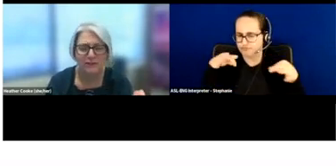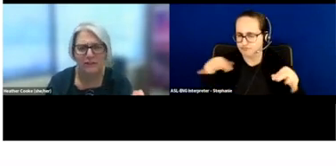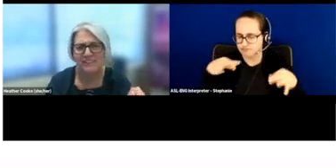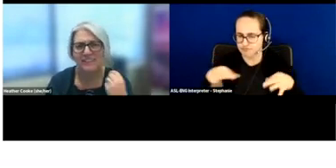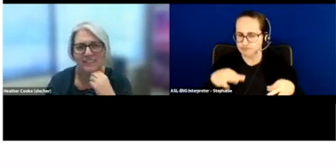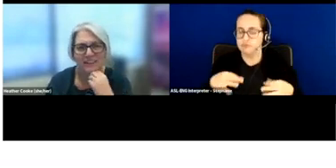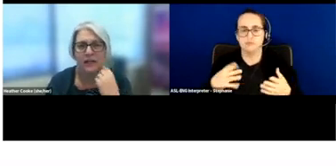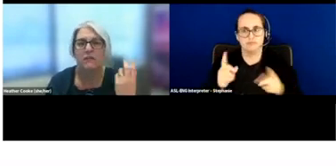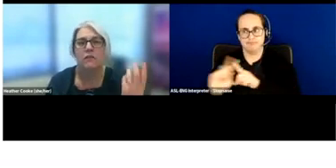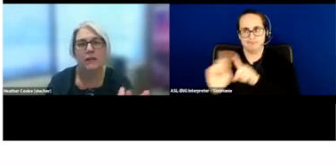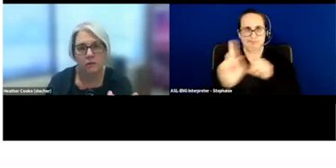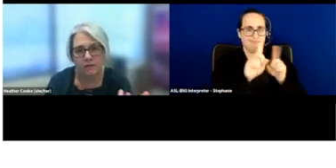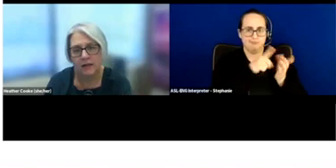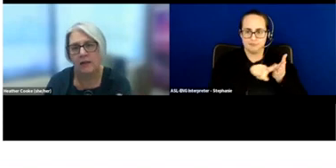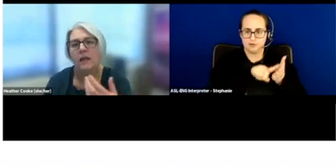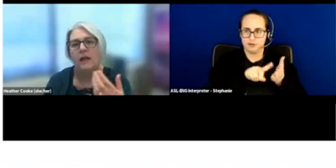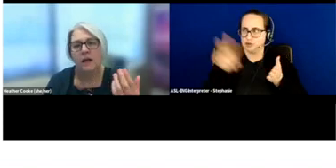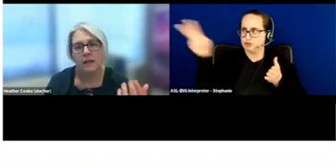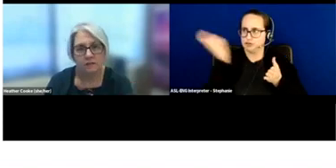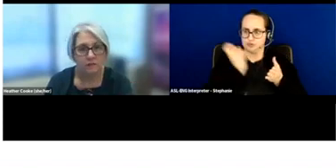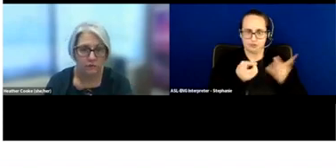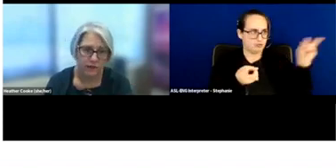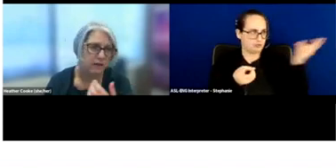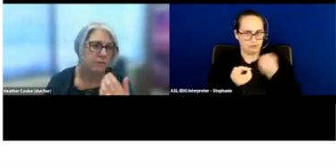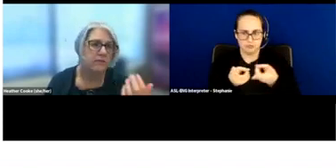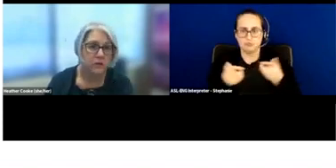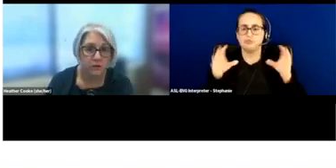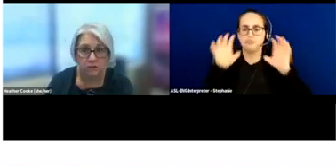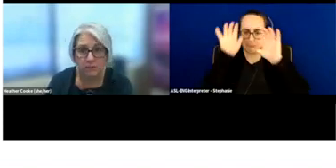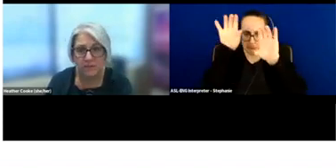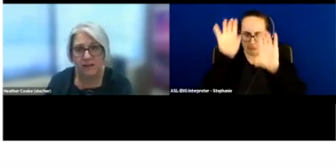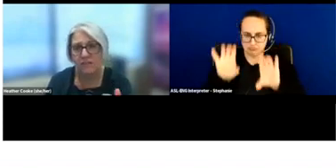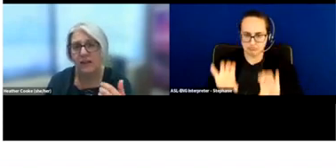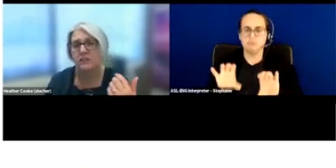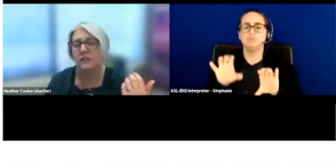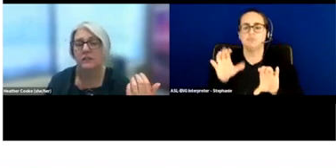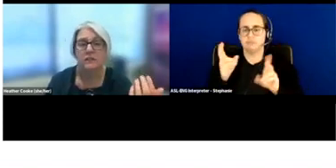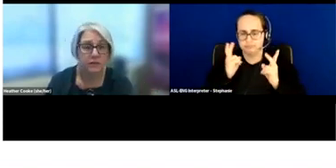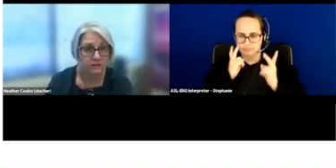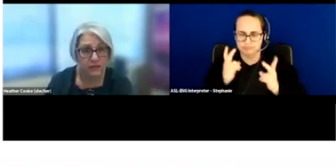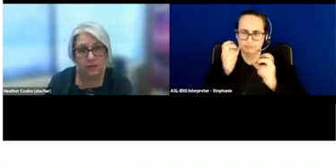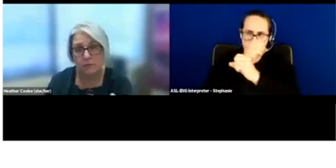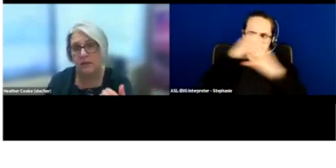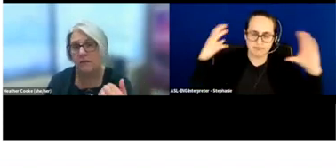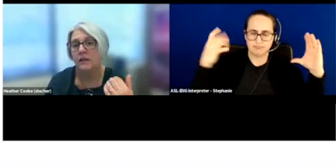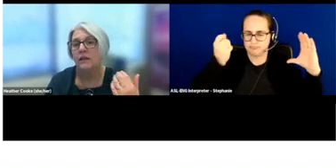other research in this area. So we know that it's associated with decreased job satisfaction, decreased engagement